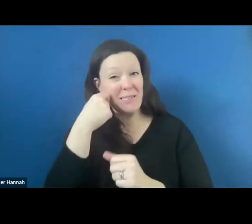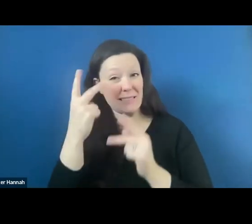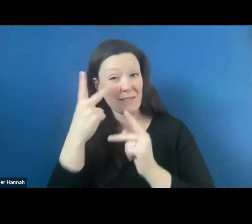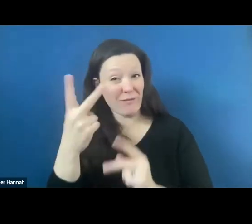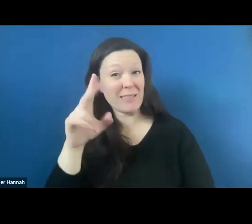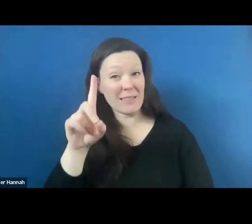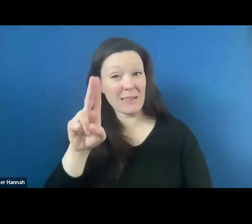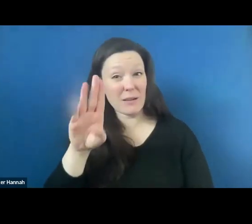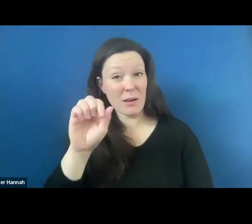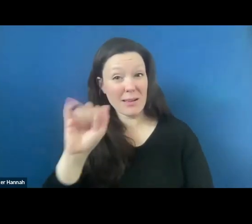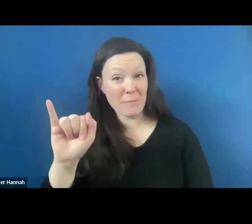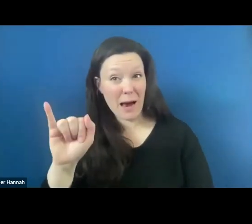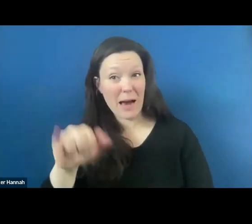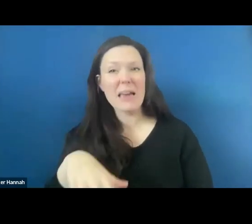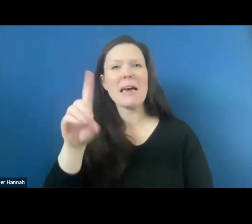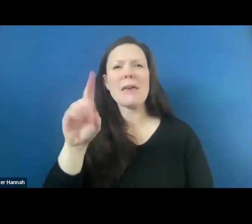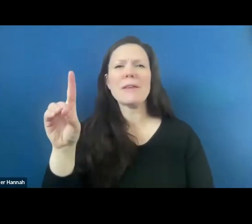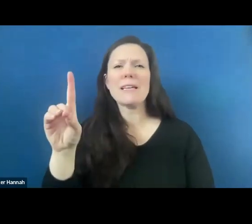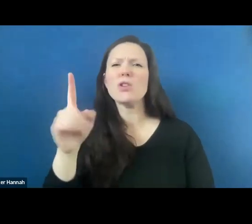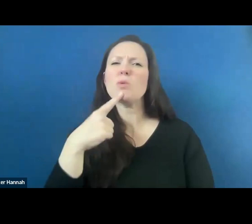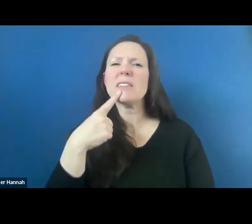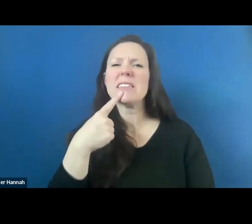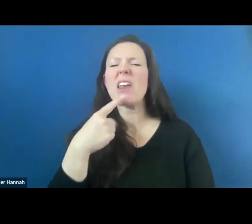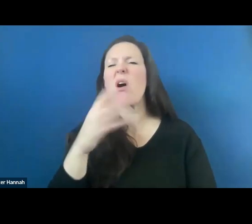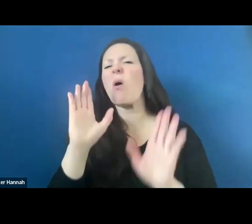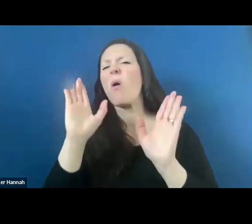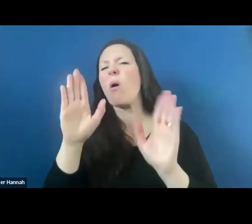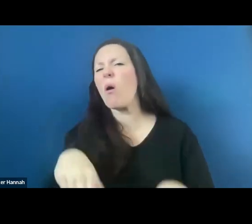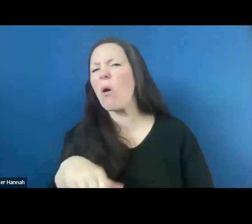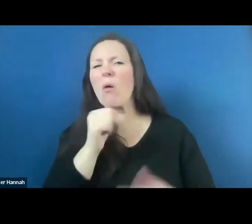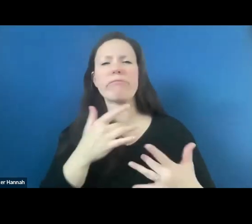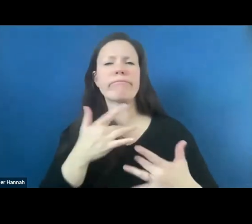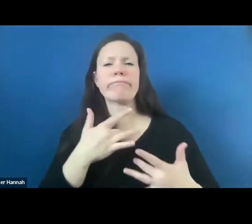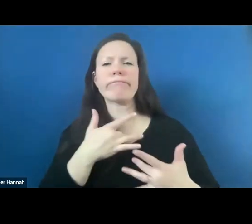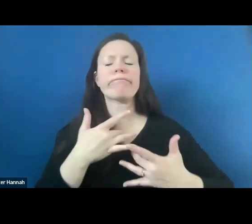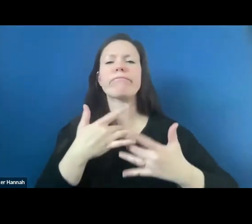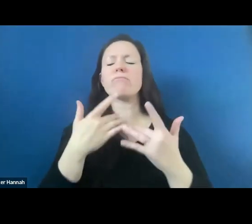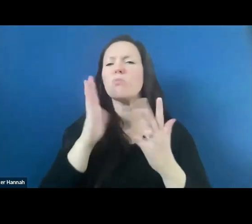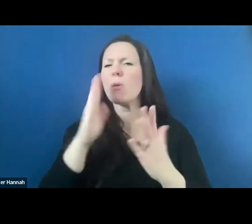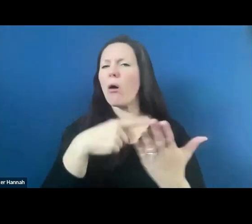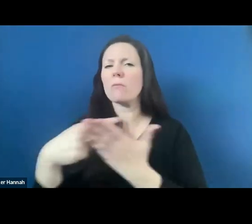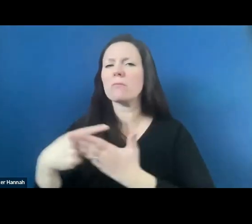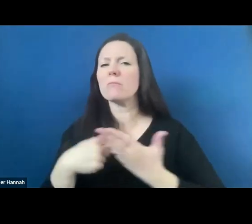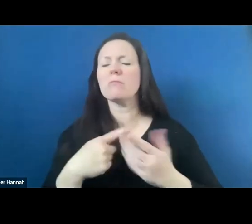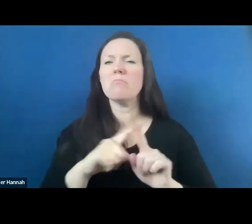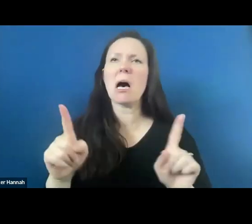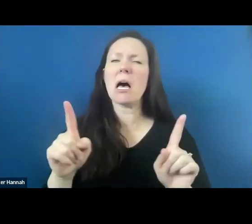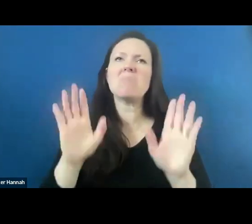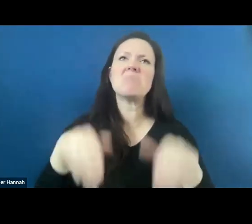the DOD just said, "we're just going to take that for granted" and then we're going to talk from there. Okay. But fourth point,